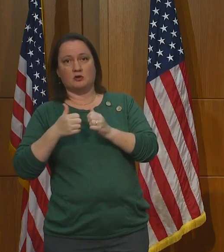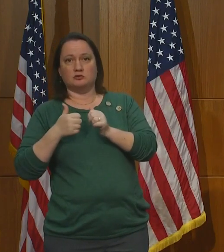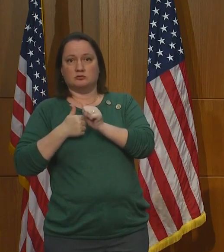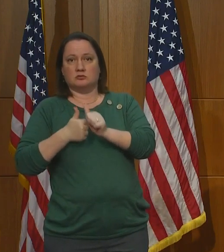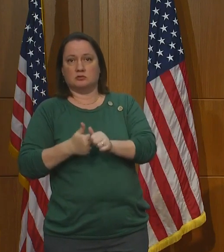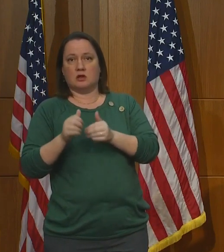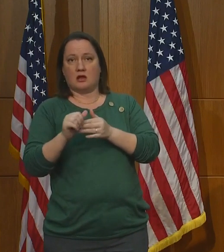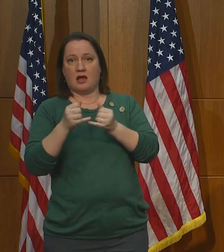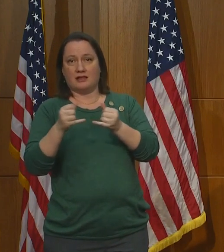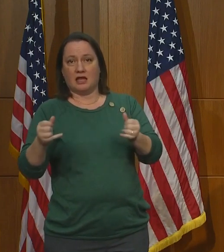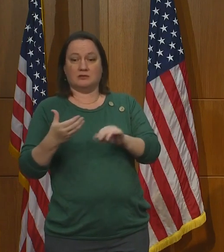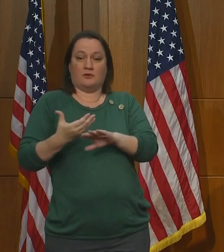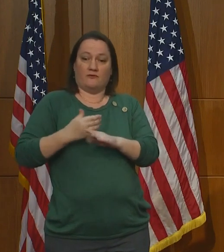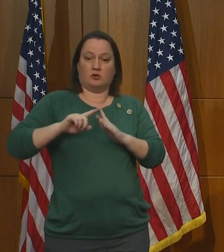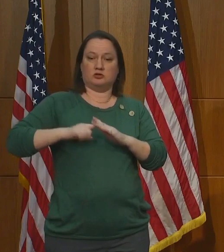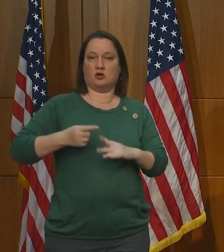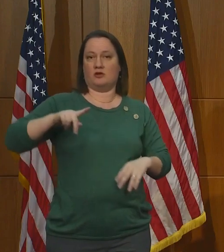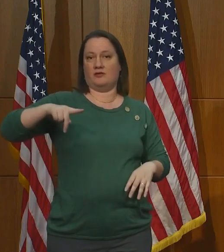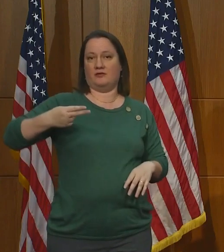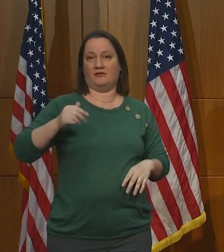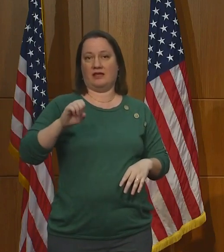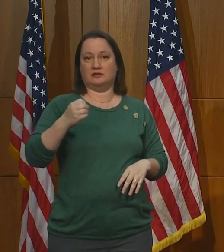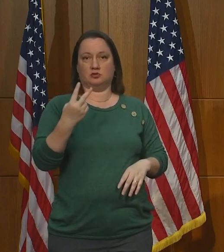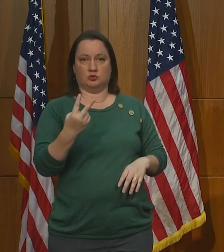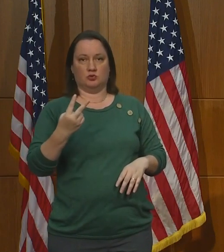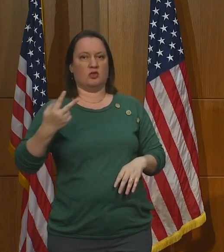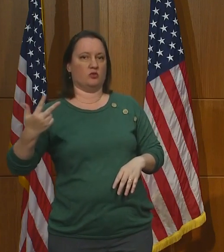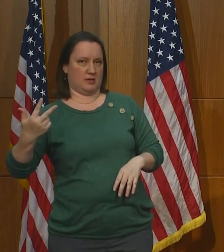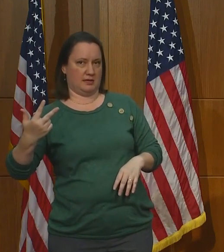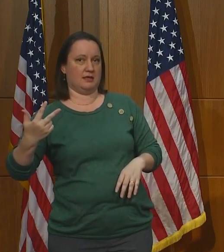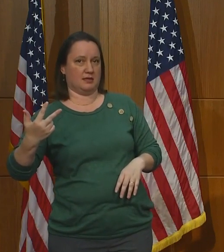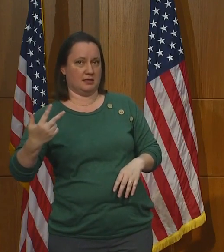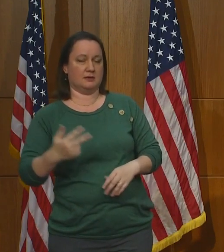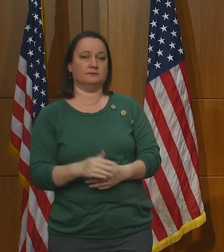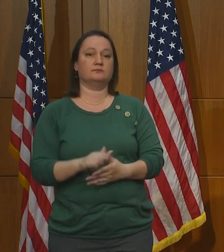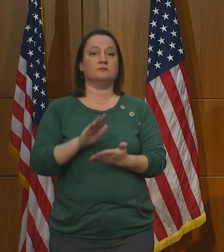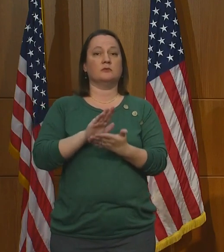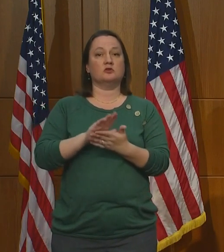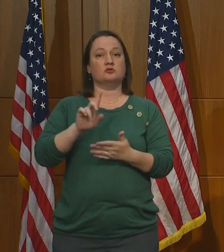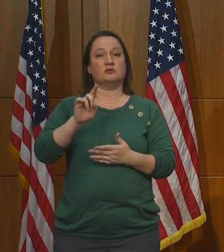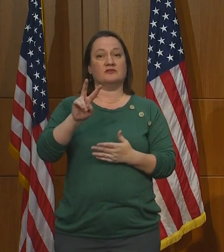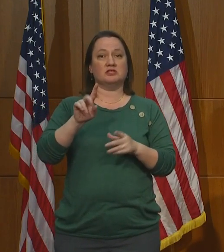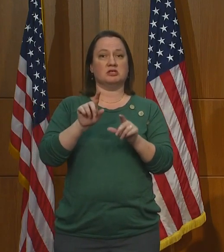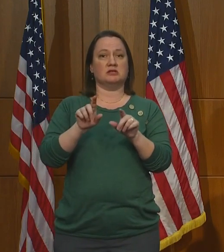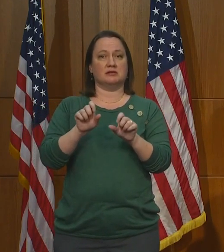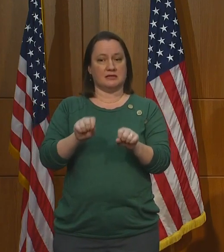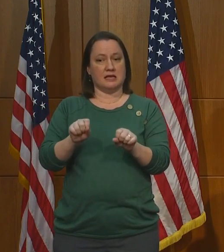THEY'LL COMPLY WITH THESE GUIDELINES BEFORE ENTERING FACE